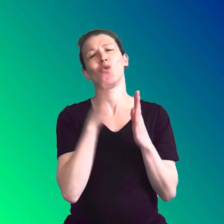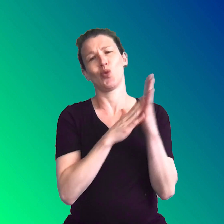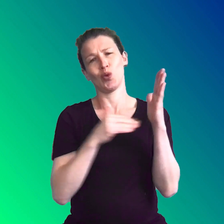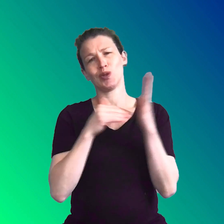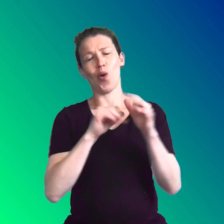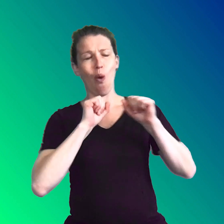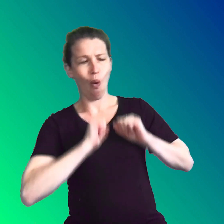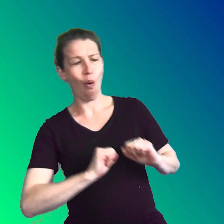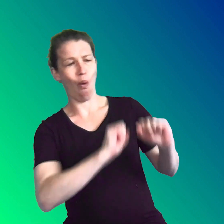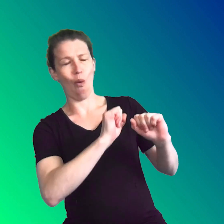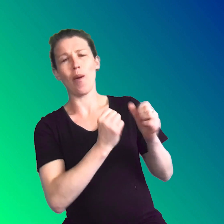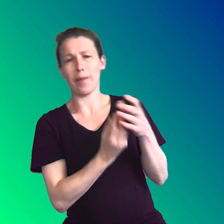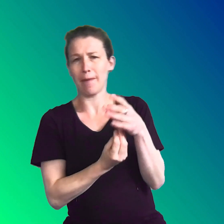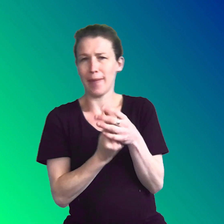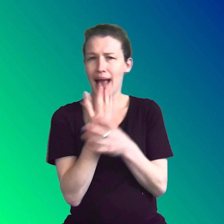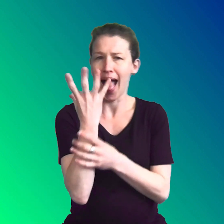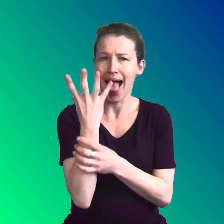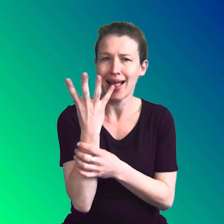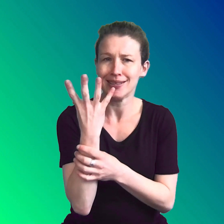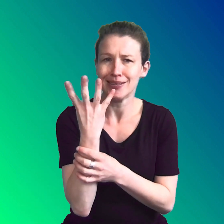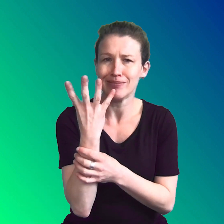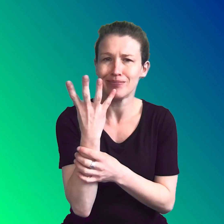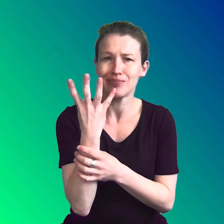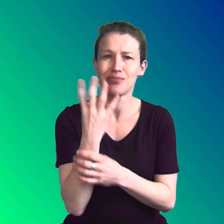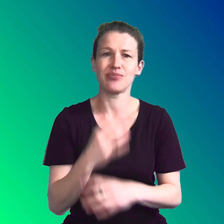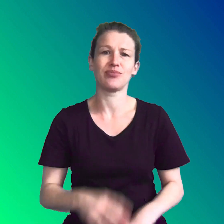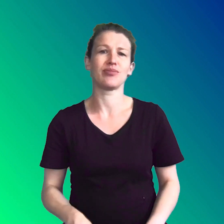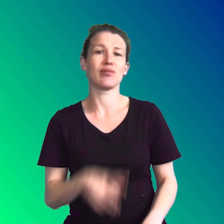Wiggy wigs are a New Zealand native plant.